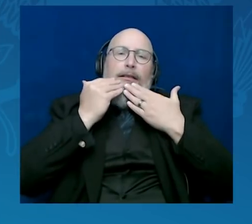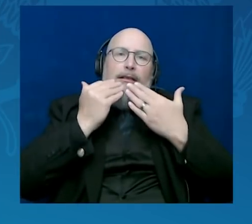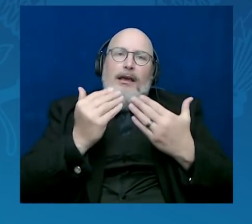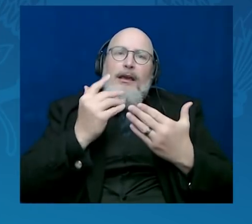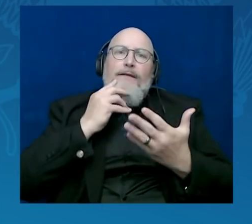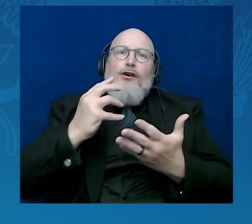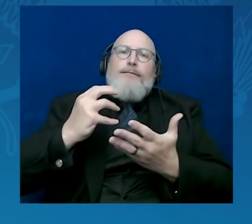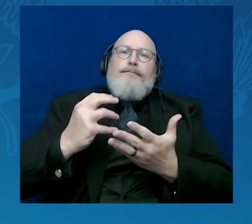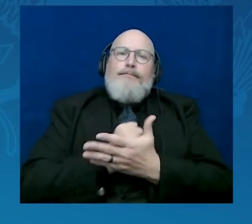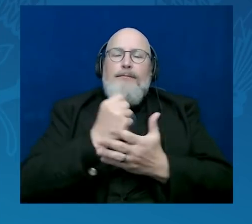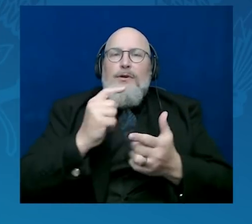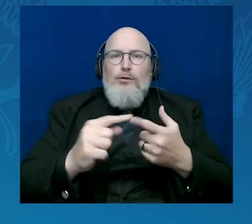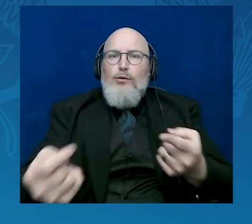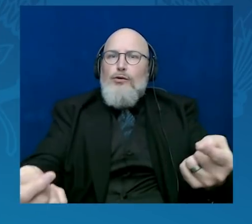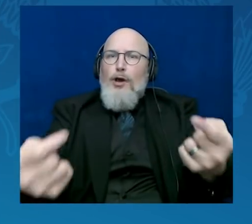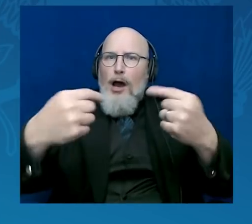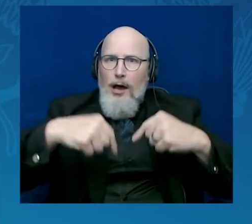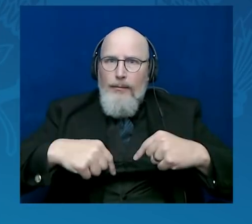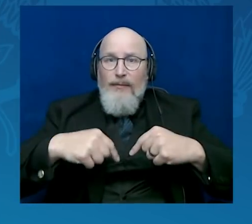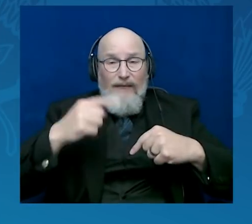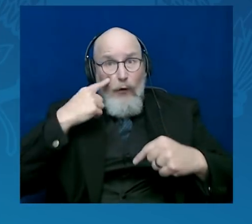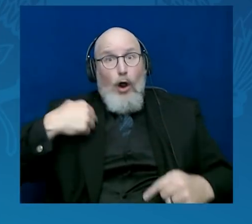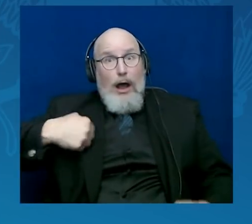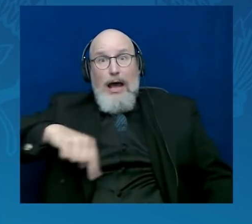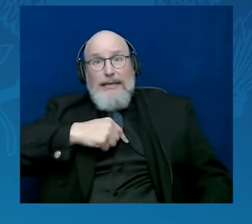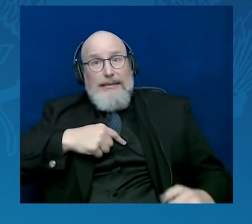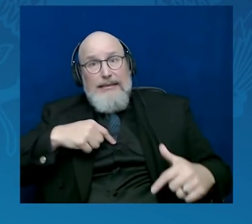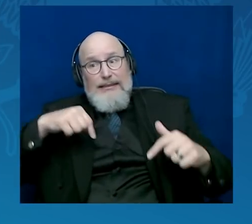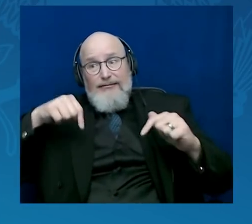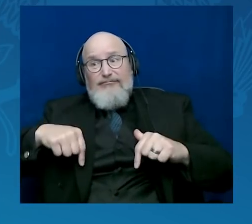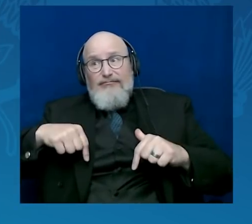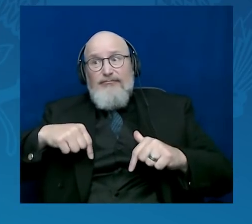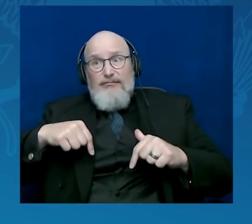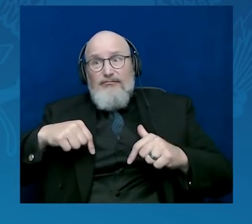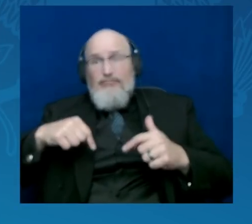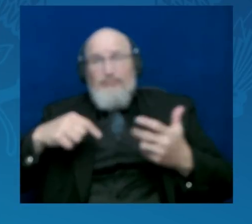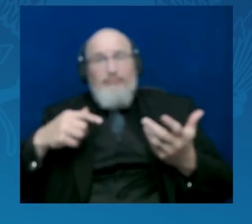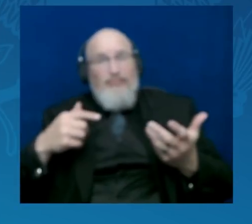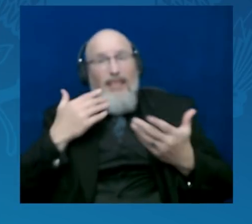For us here in Europe, it's -- it's an enormously reassuring message.